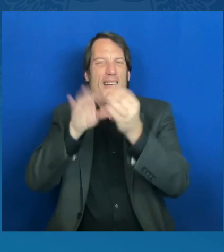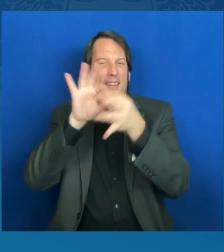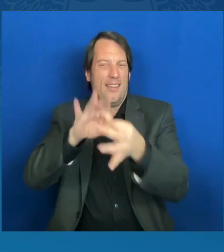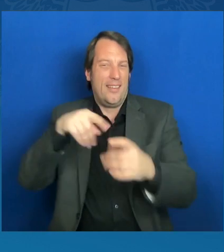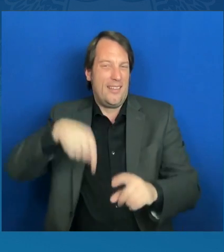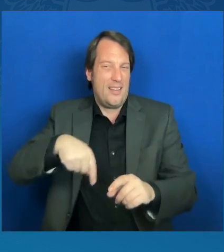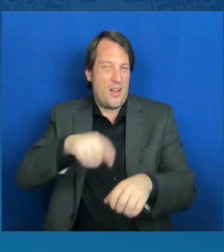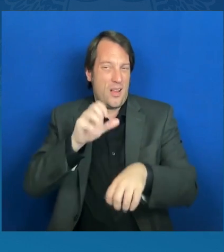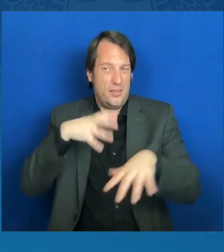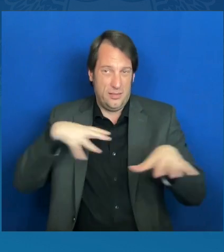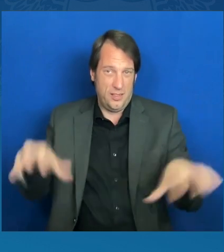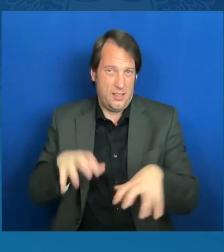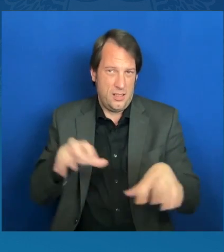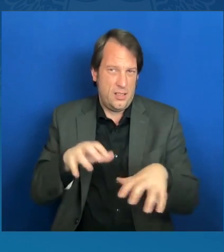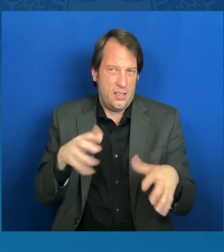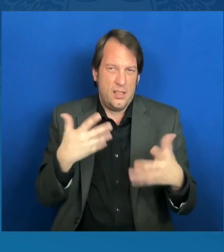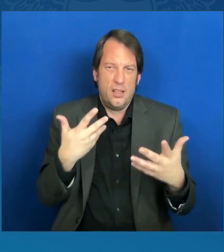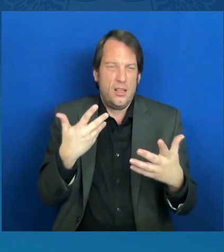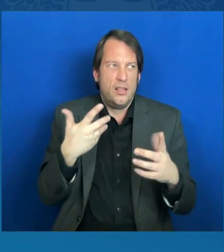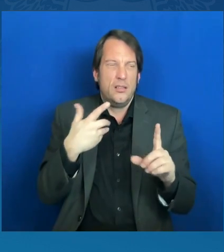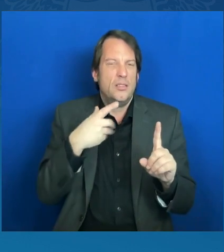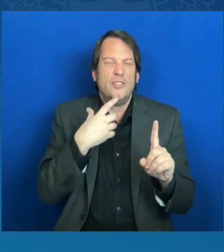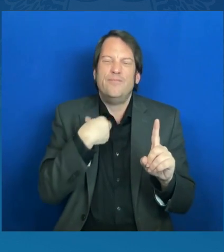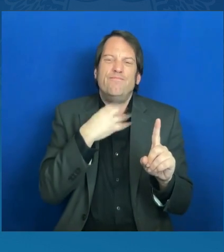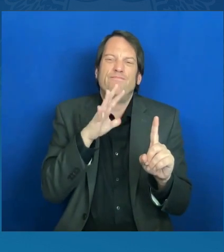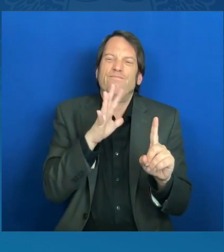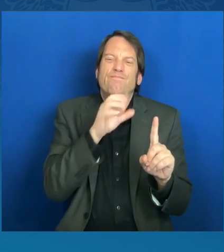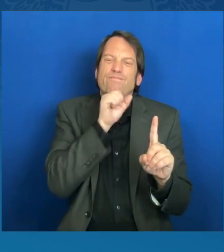through the complexity of everybody's life.